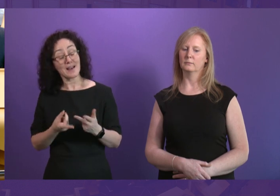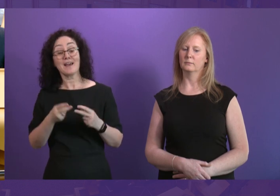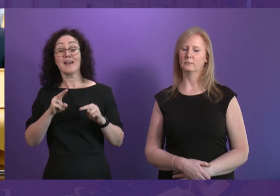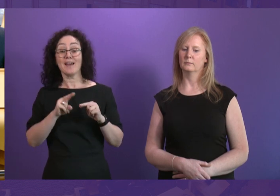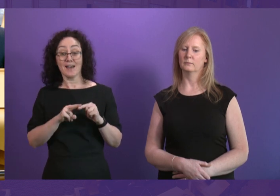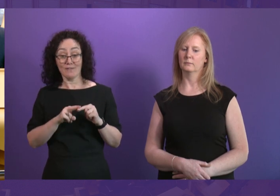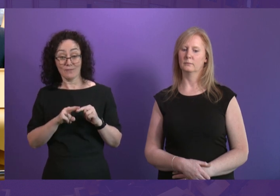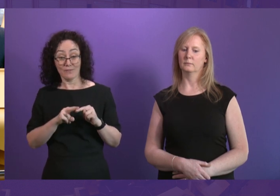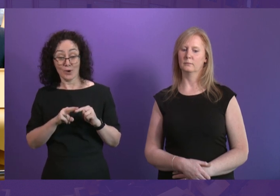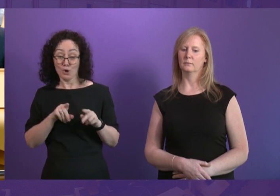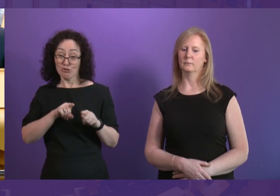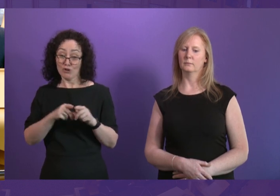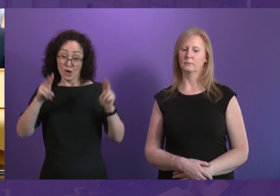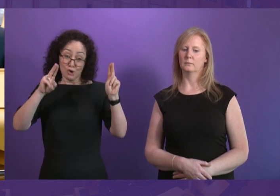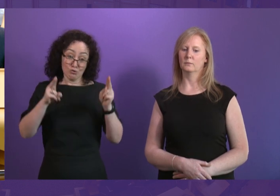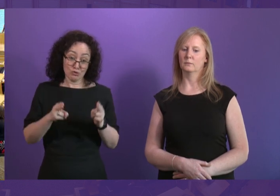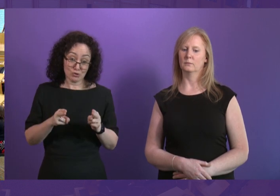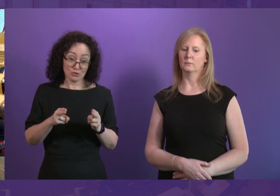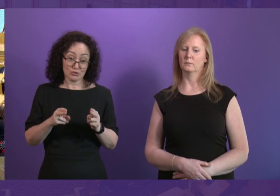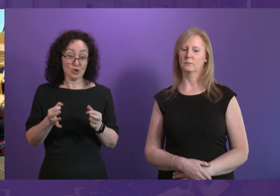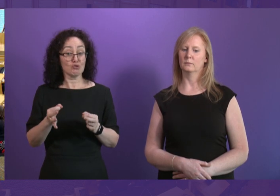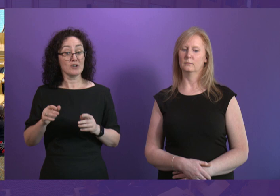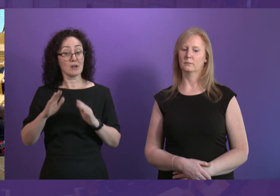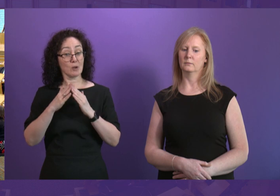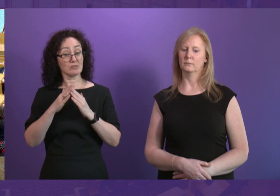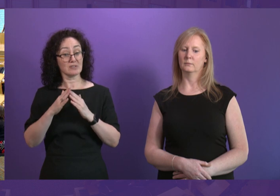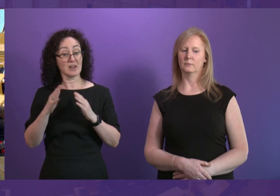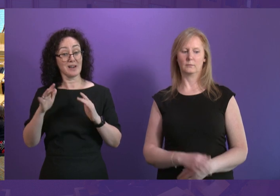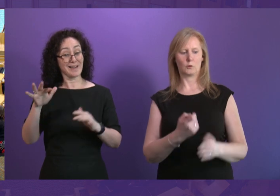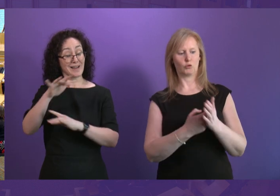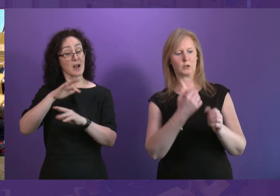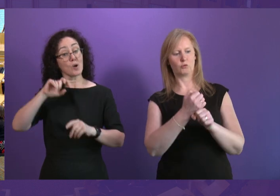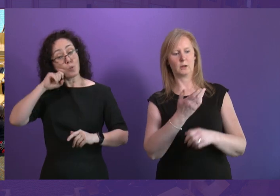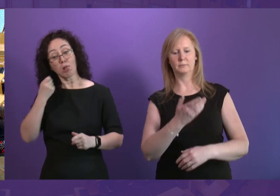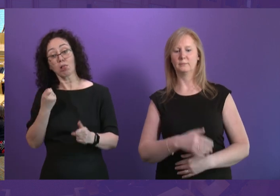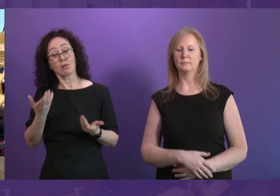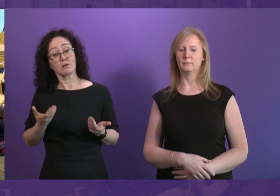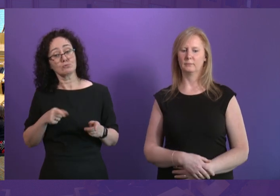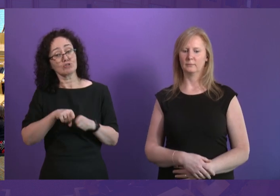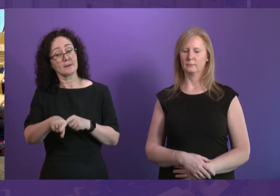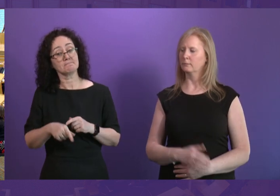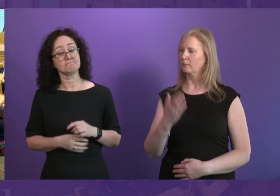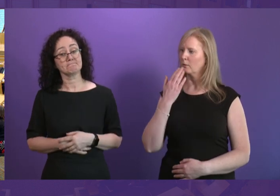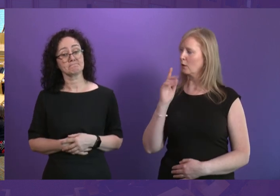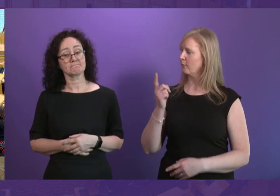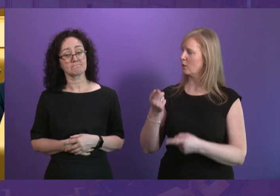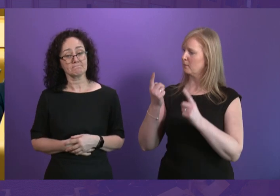all greenhouse gases, we will do so. Ross Greer: I thank the First Minister for her words of